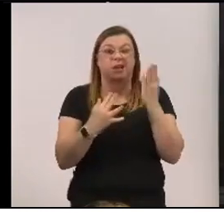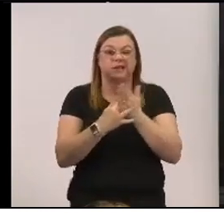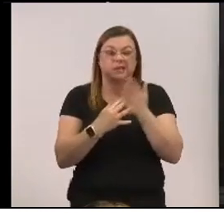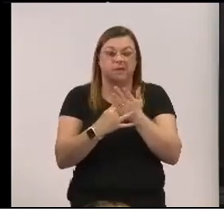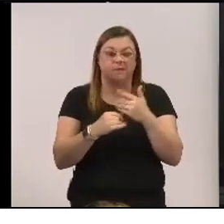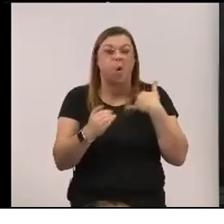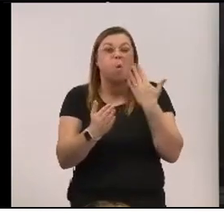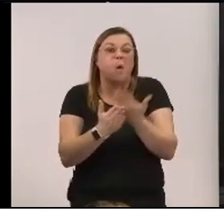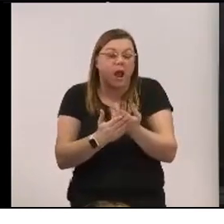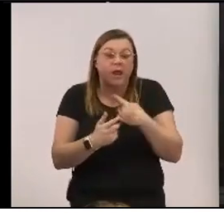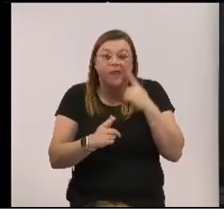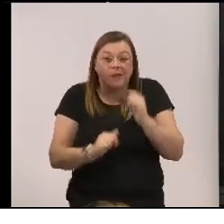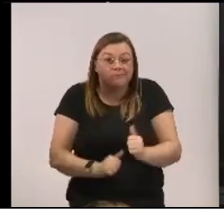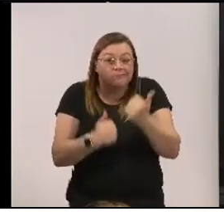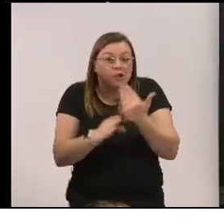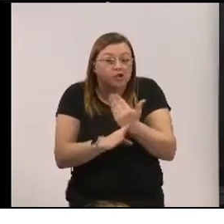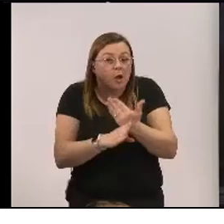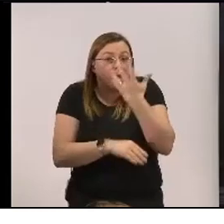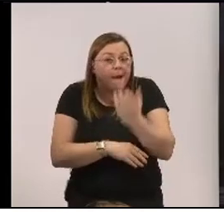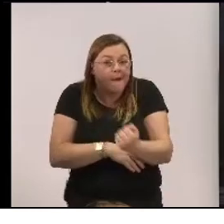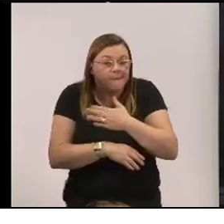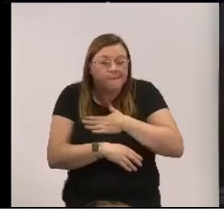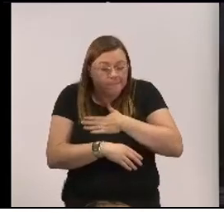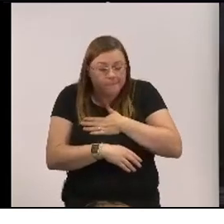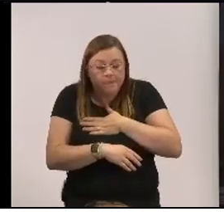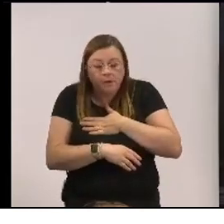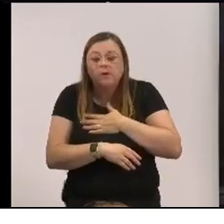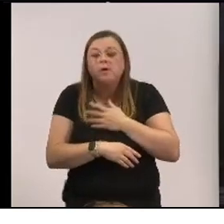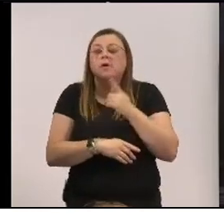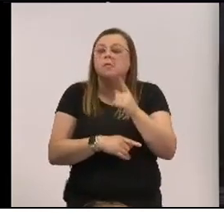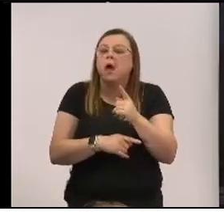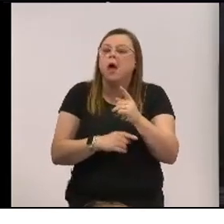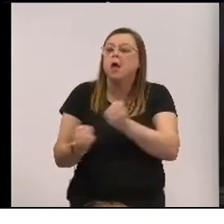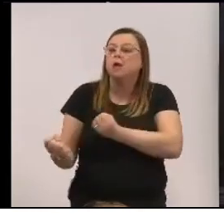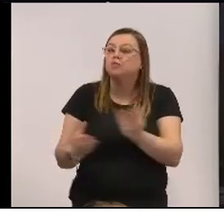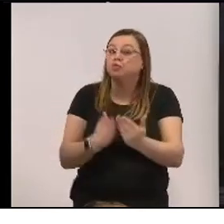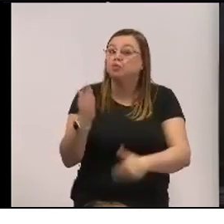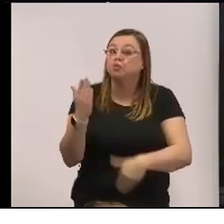I think we do a pretty good job. The introduction of this in mid